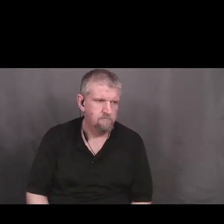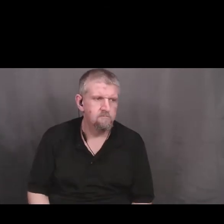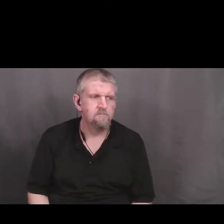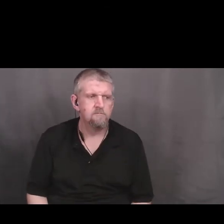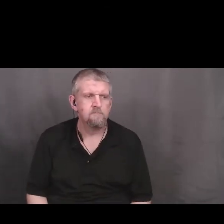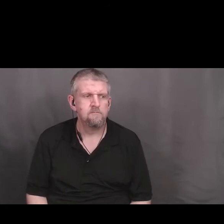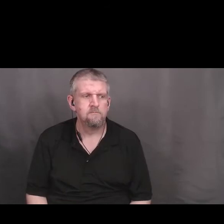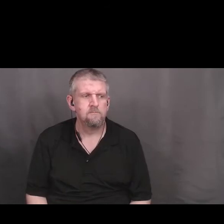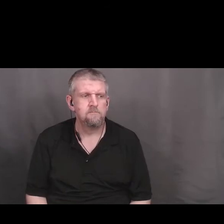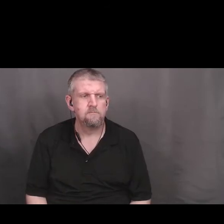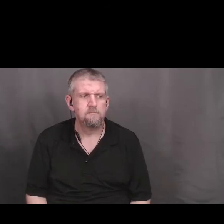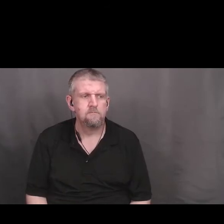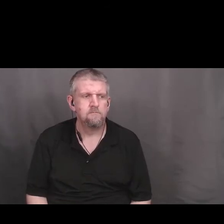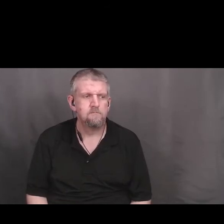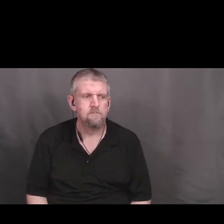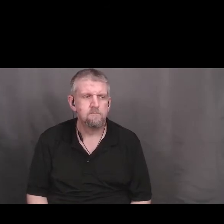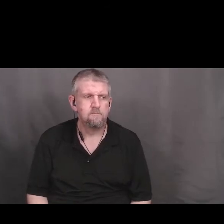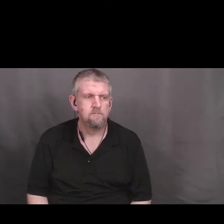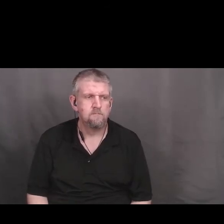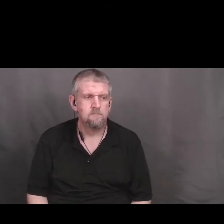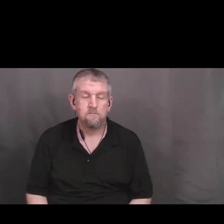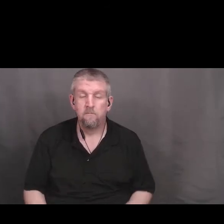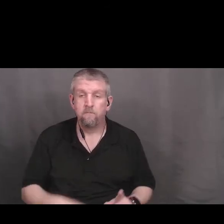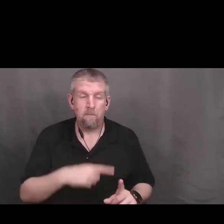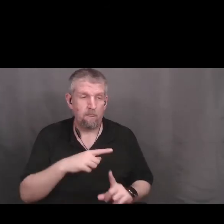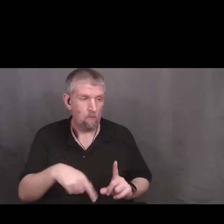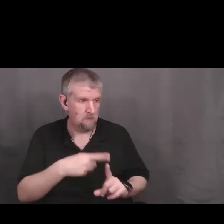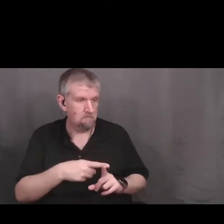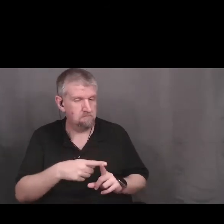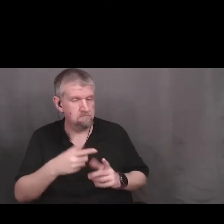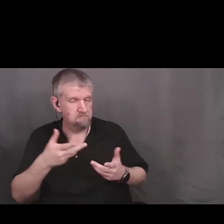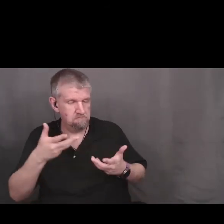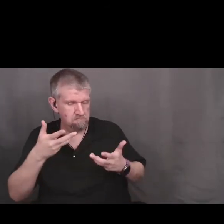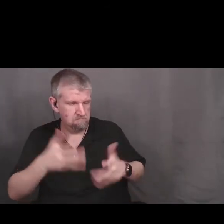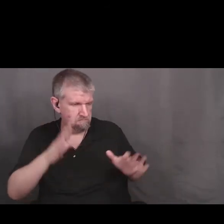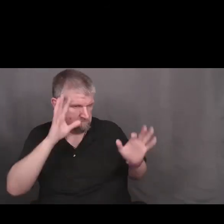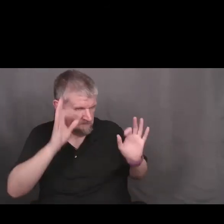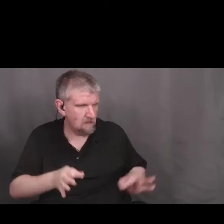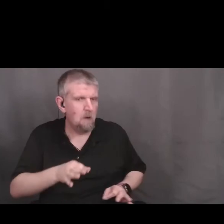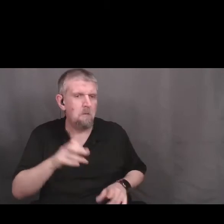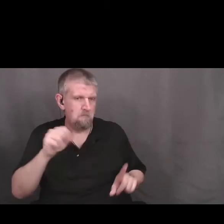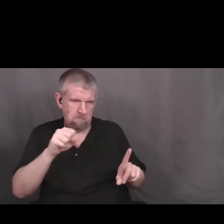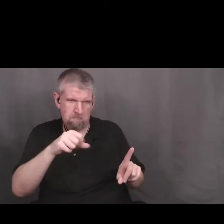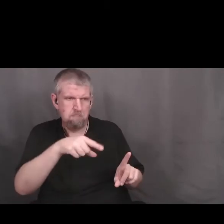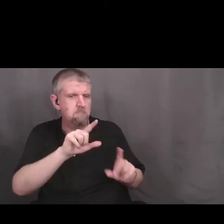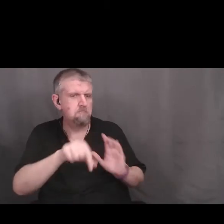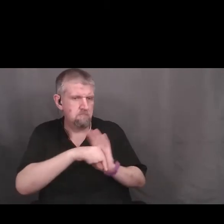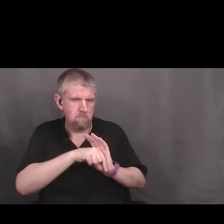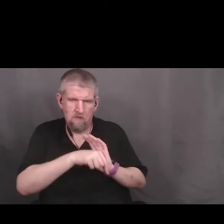So next, once an individual is determined eligible for vocational rehabilitation services,